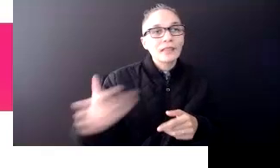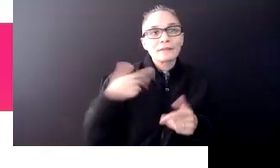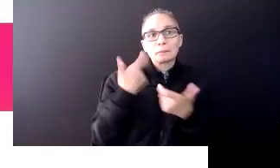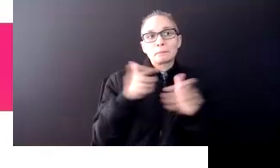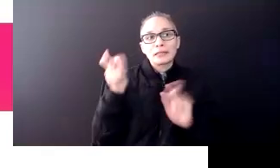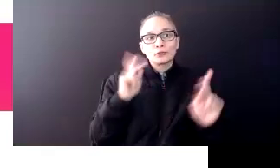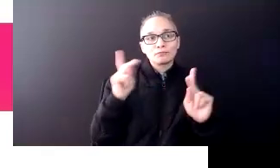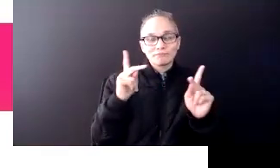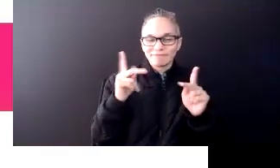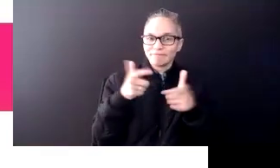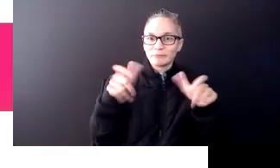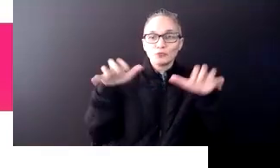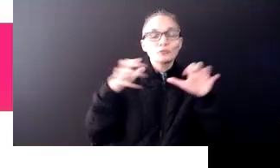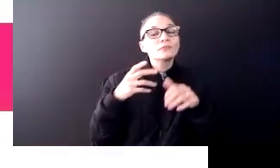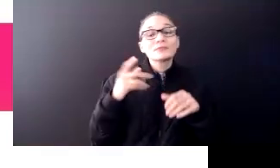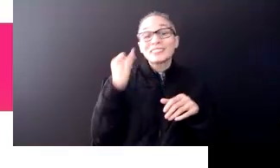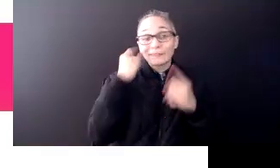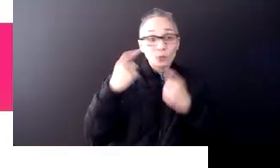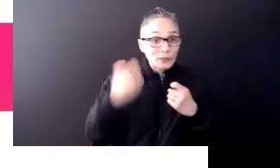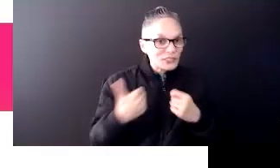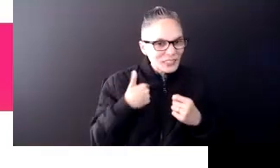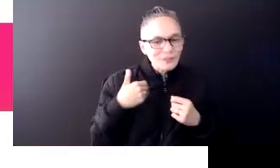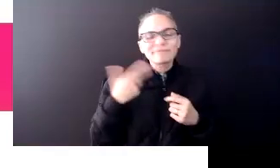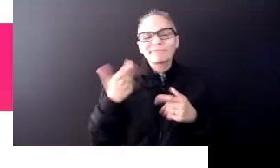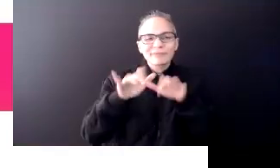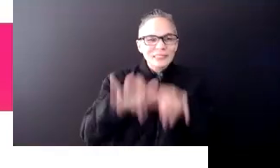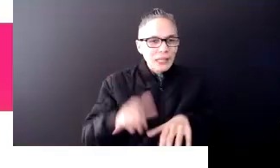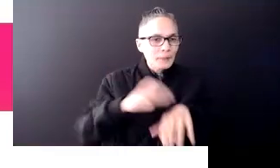So when you have questions, when questions come up, go ahead and type them in the chat.